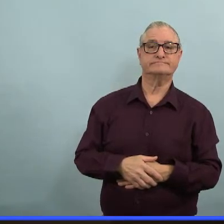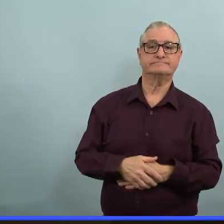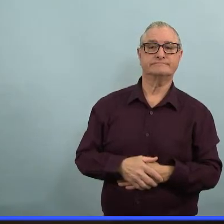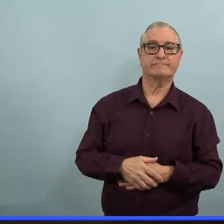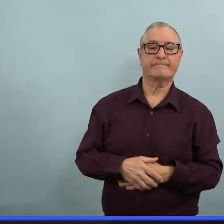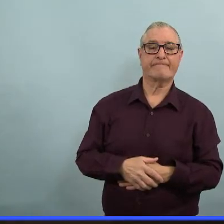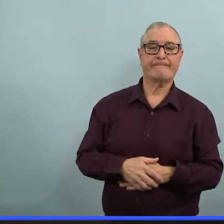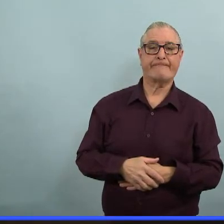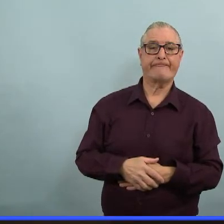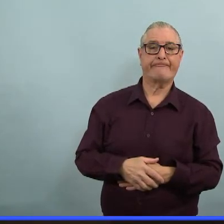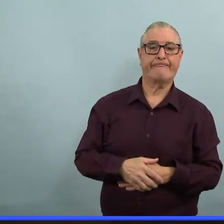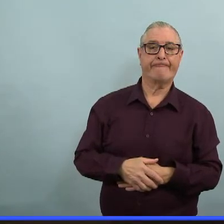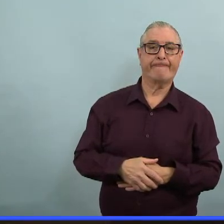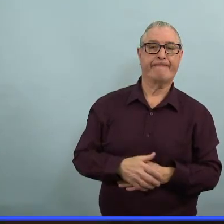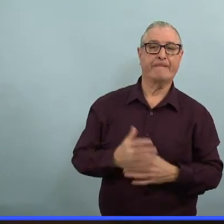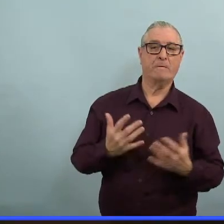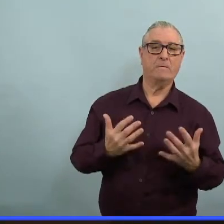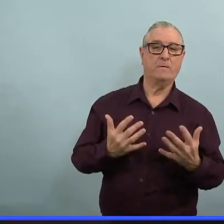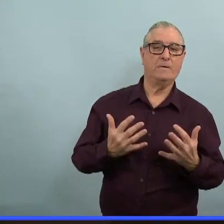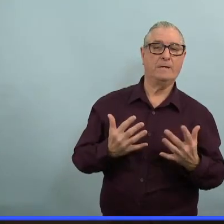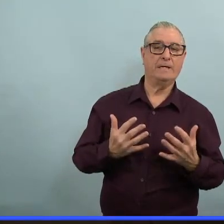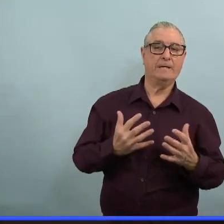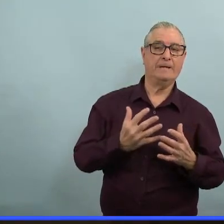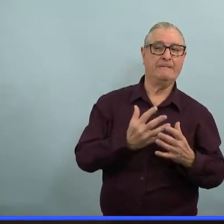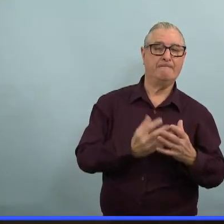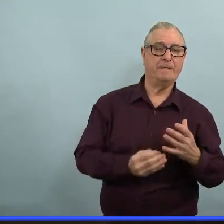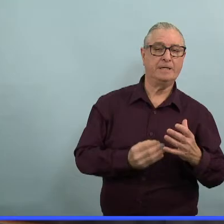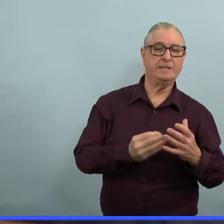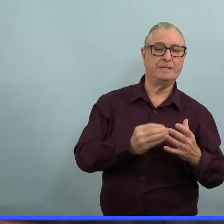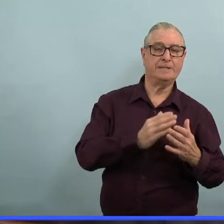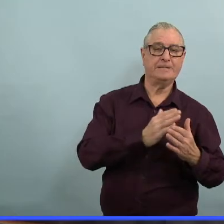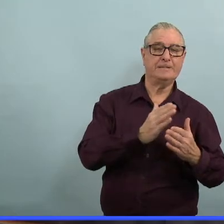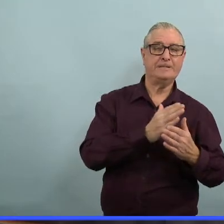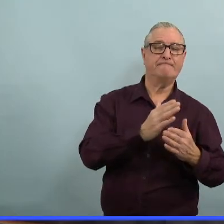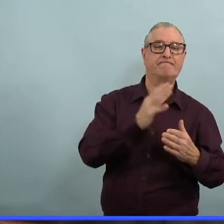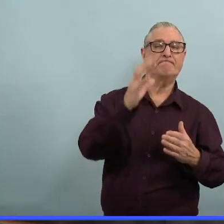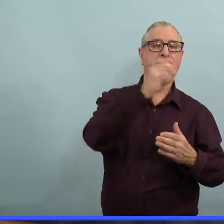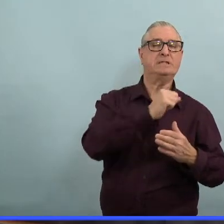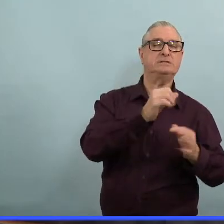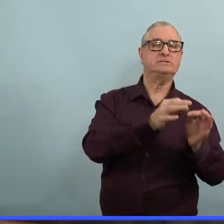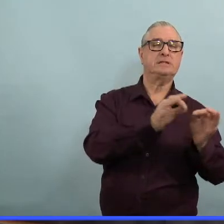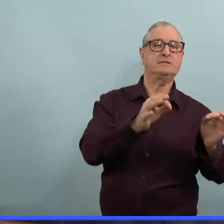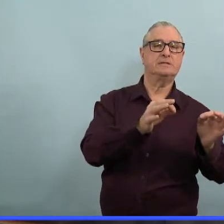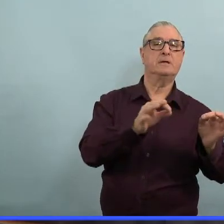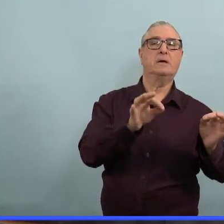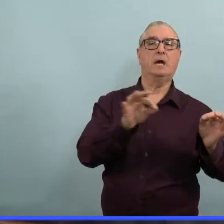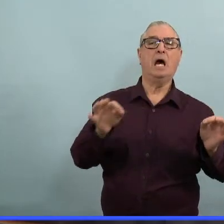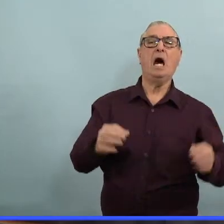why not offer more to buy some more time yeah i mean you know certainly um you know we we